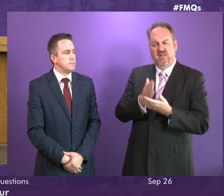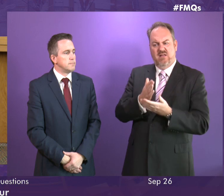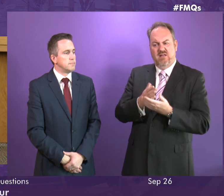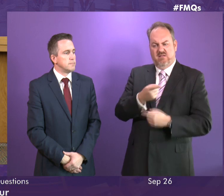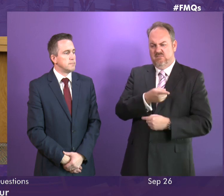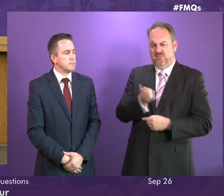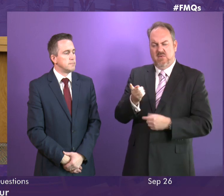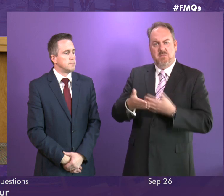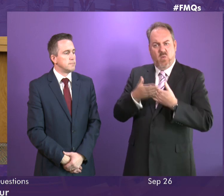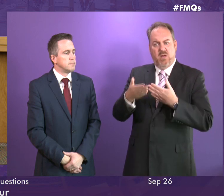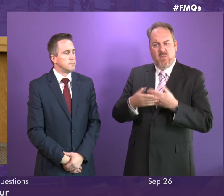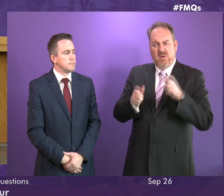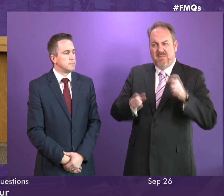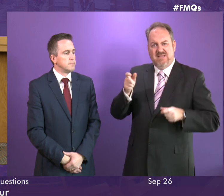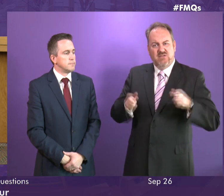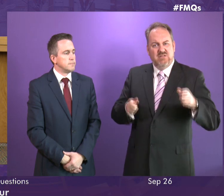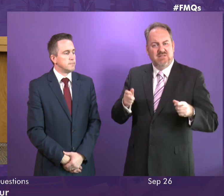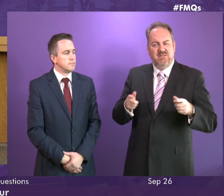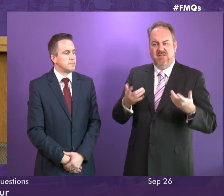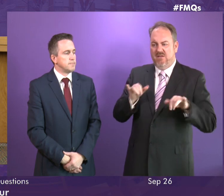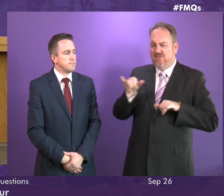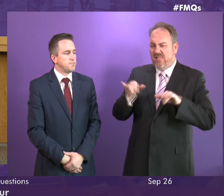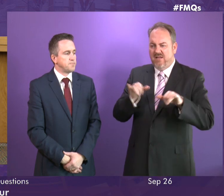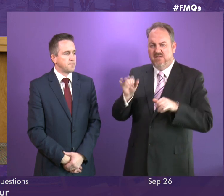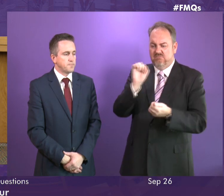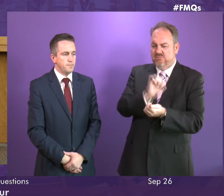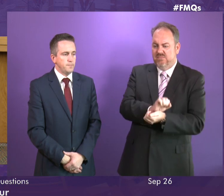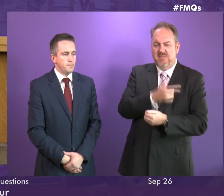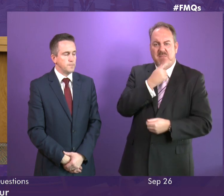week has seen more passengers on flights to Orkney and Shetland left stranded, including